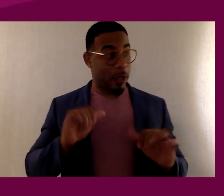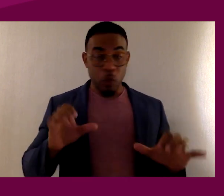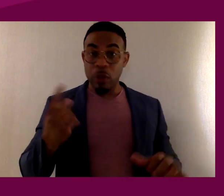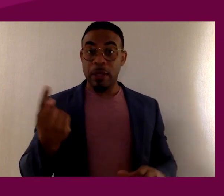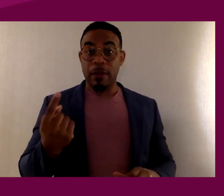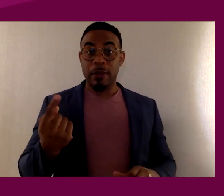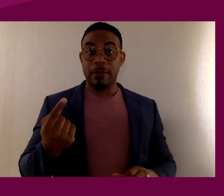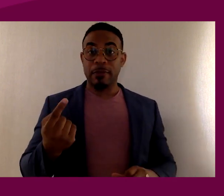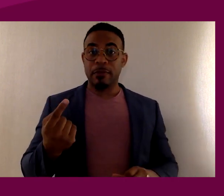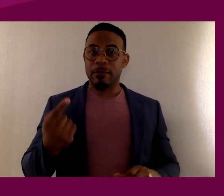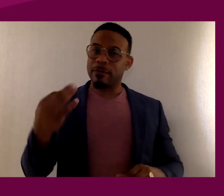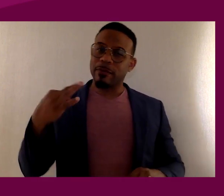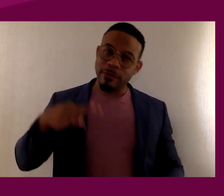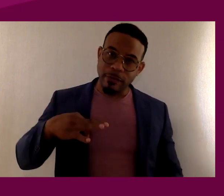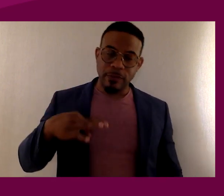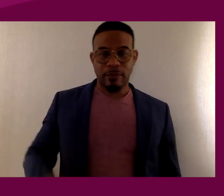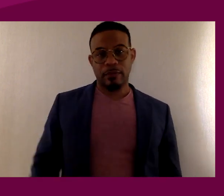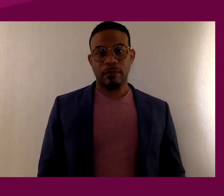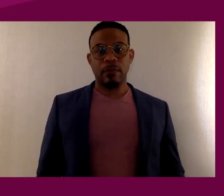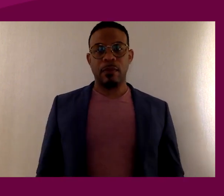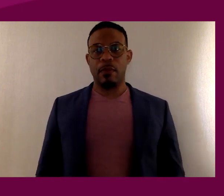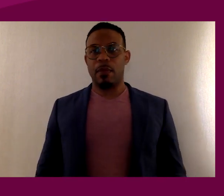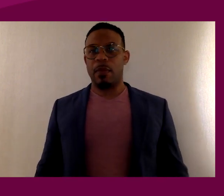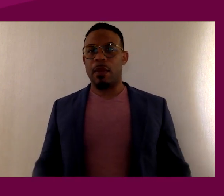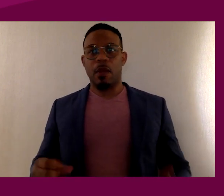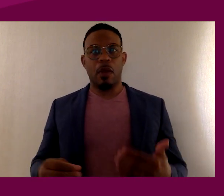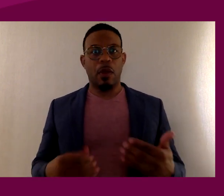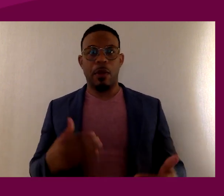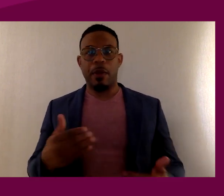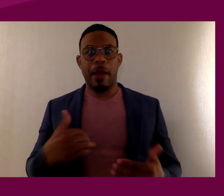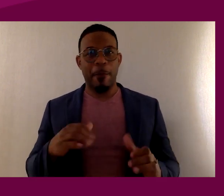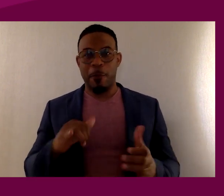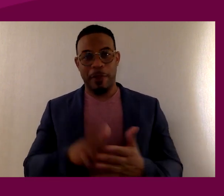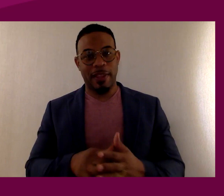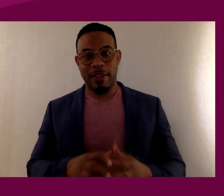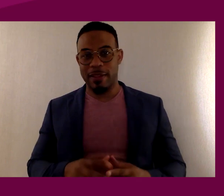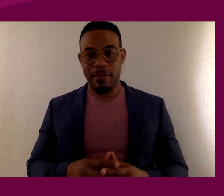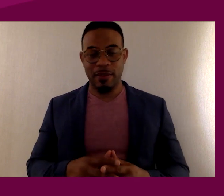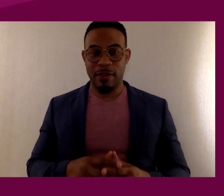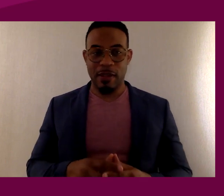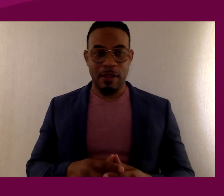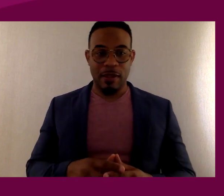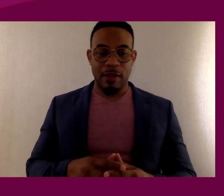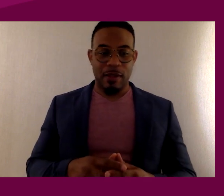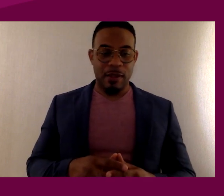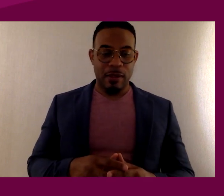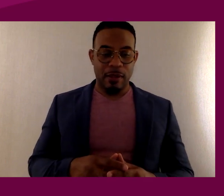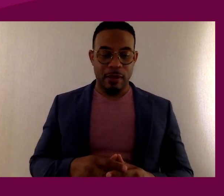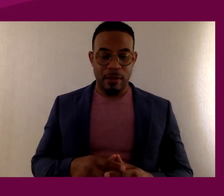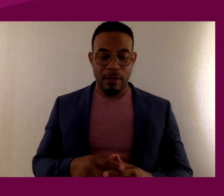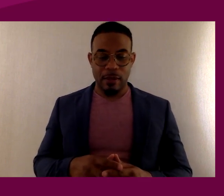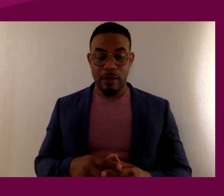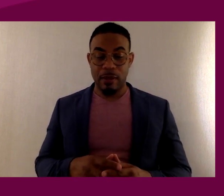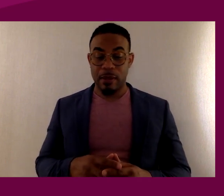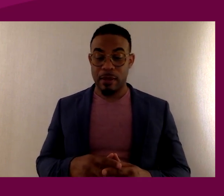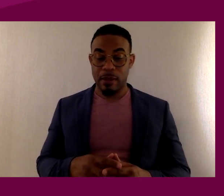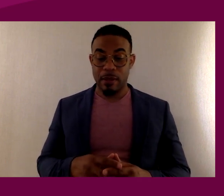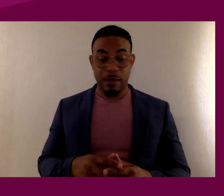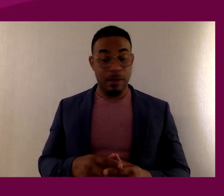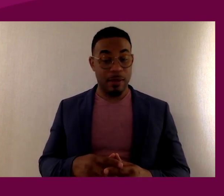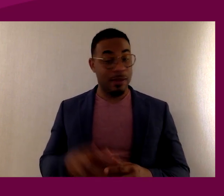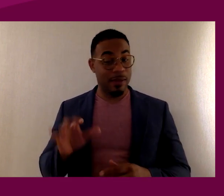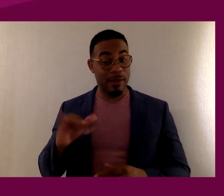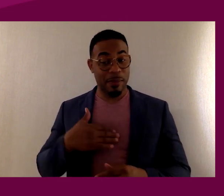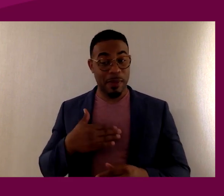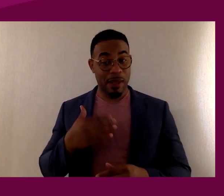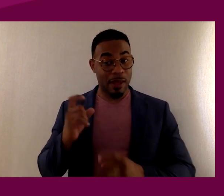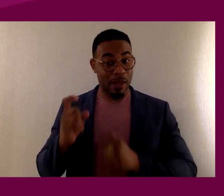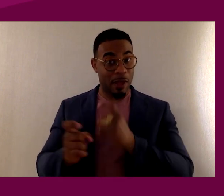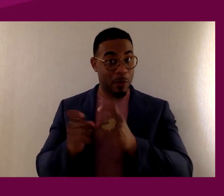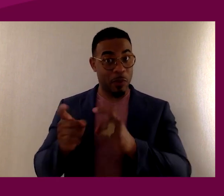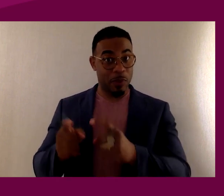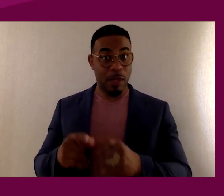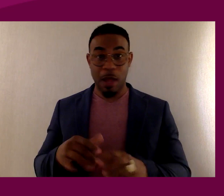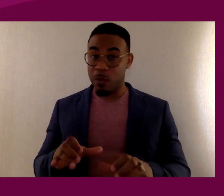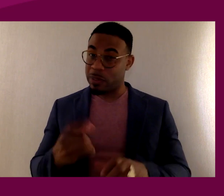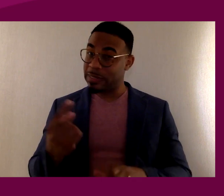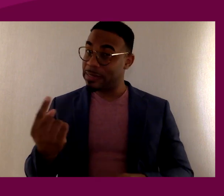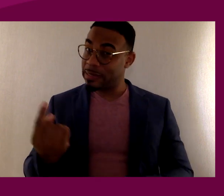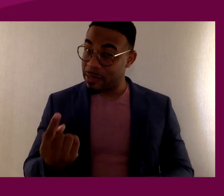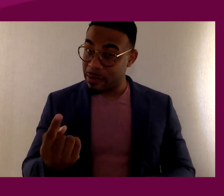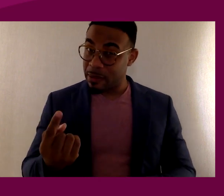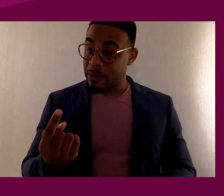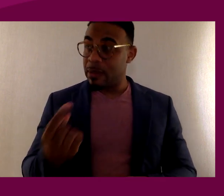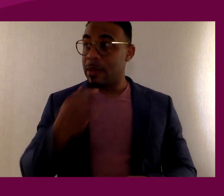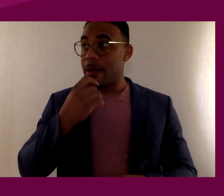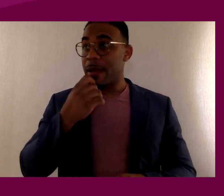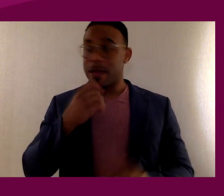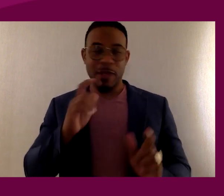live. Here is where I can do something useful. And so I'm doing that and that's my contribution. I'm